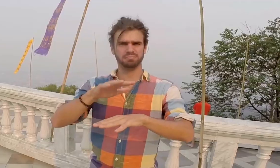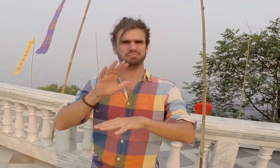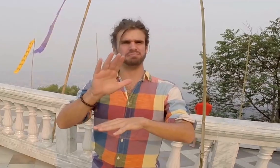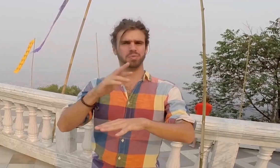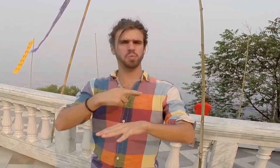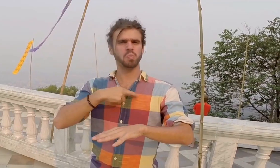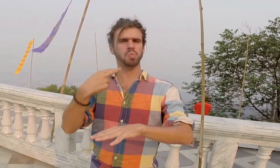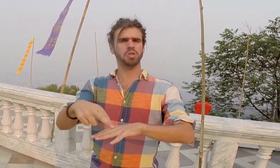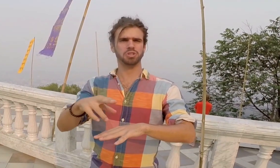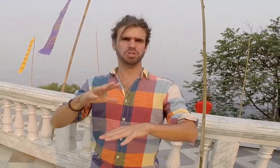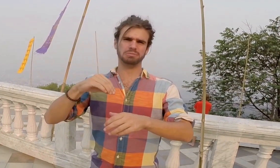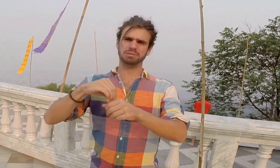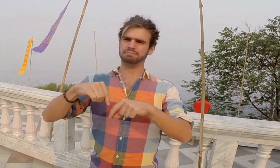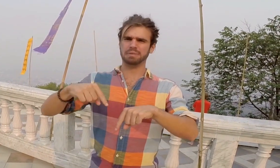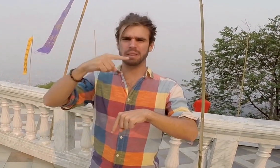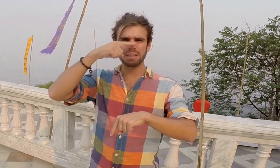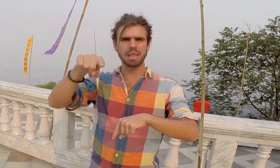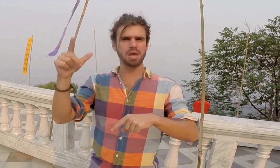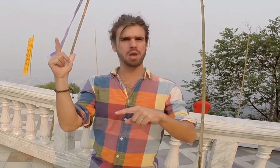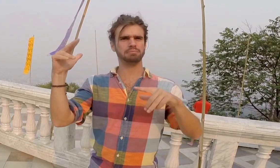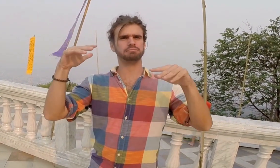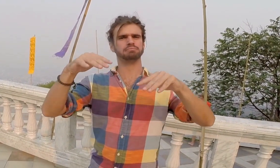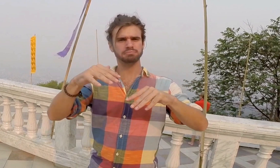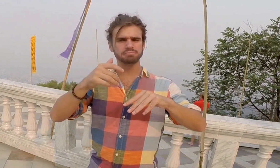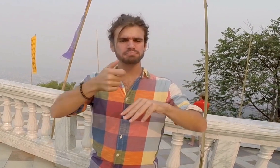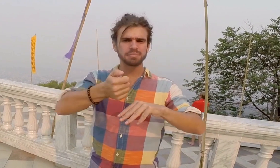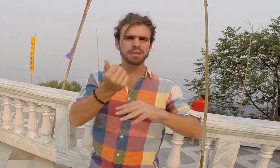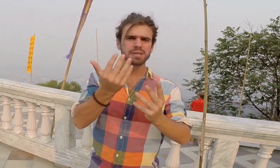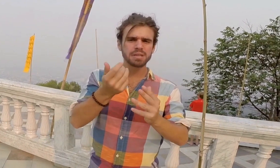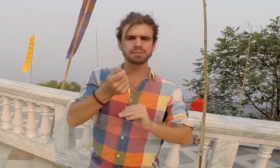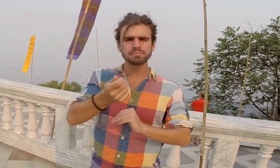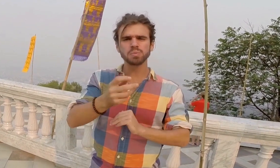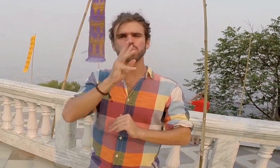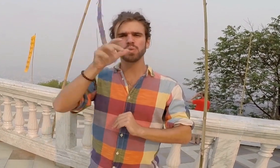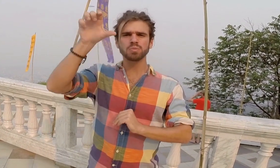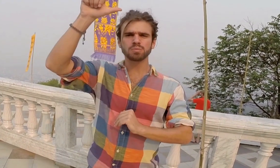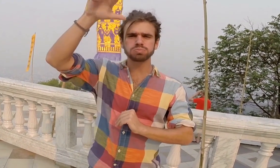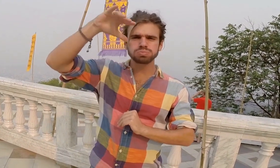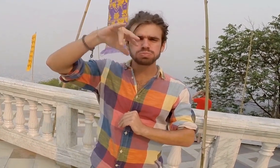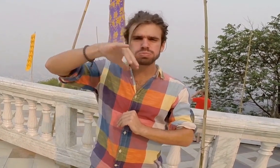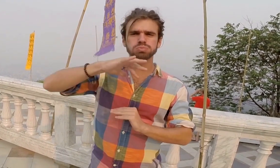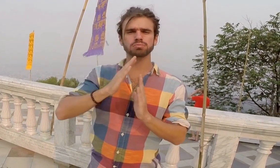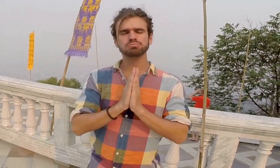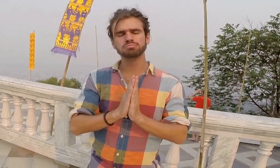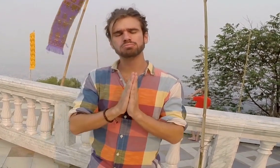That is a religious place here in Thailand. People can light candles, there is also a waterfall. People also pray here.